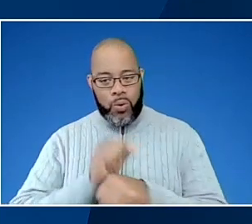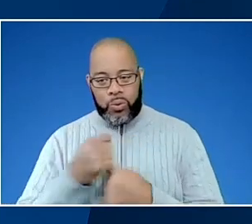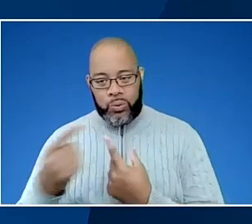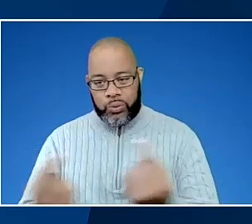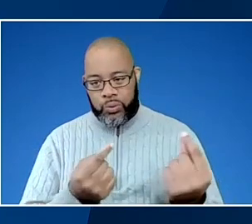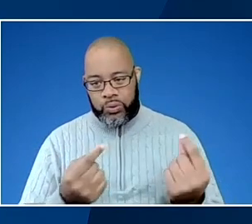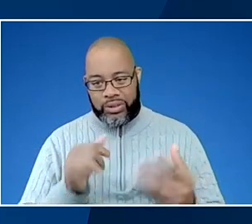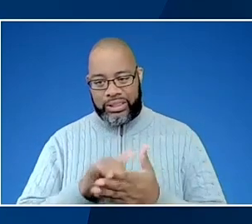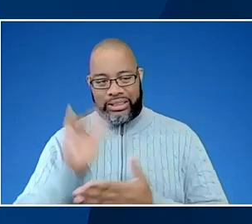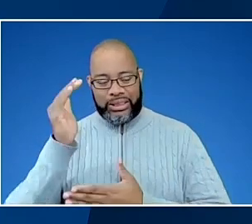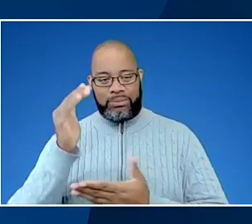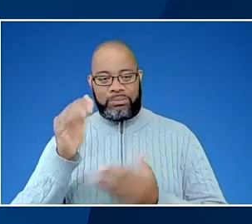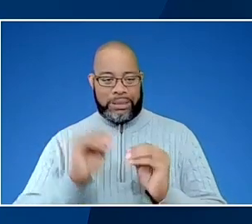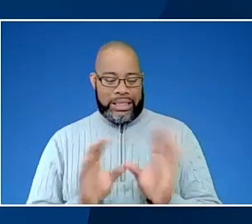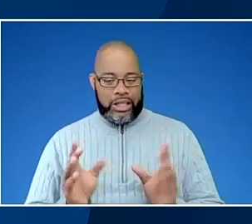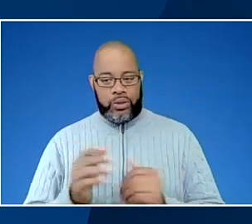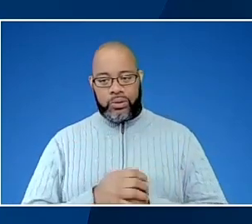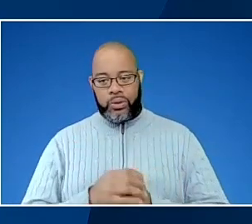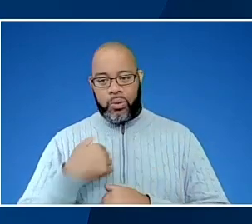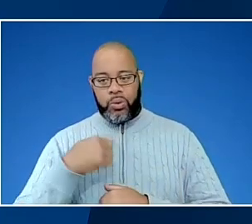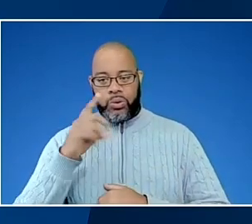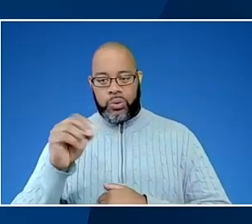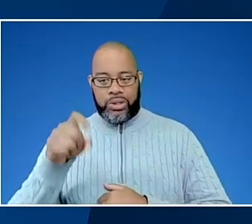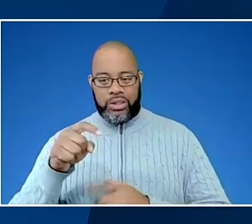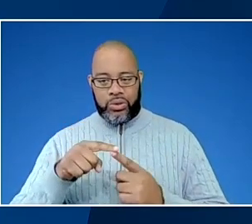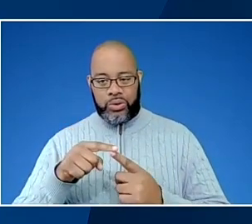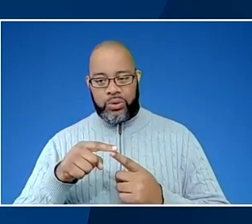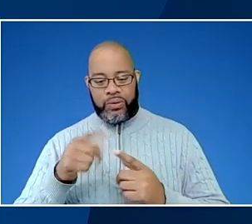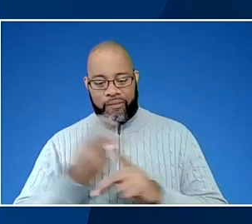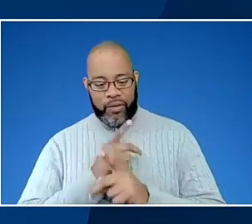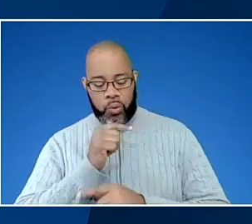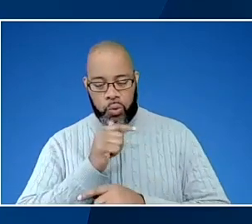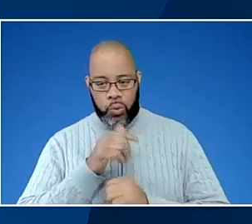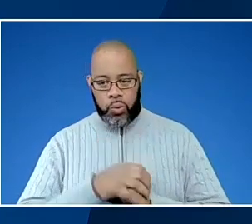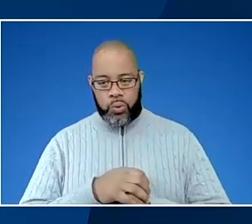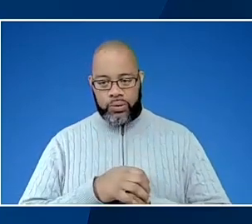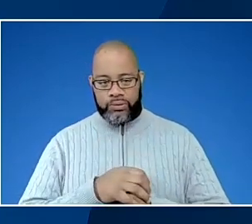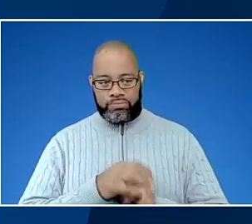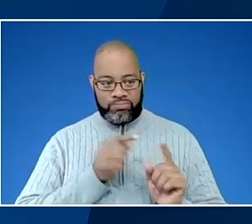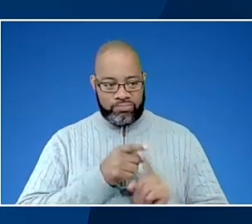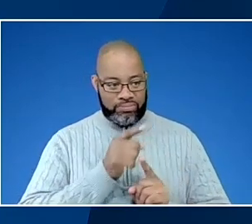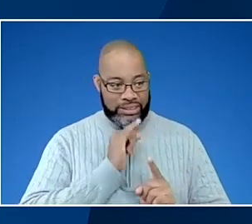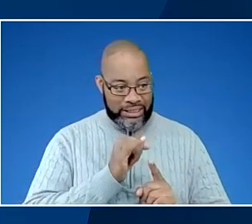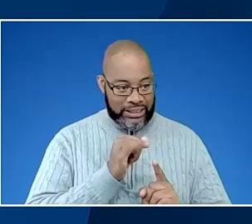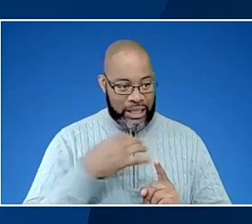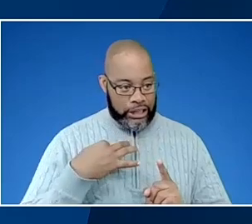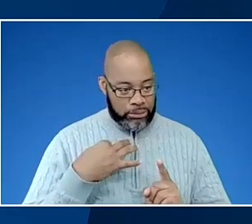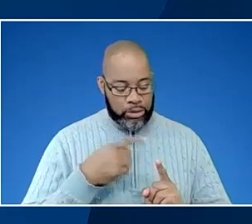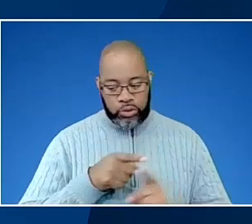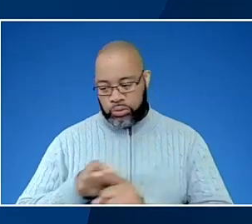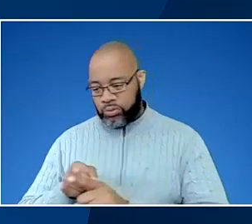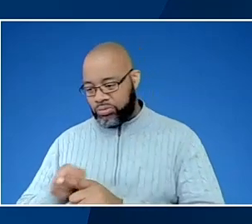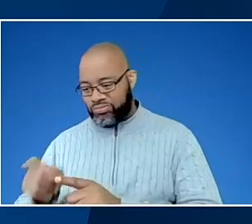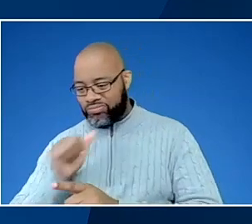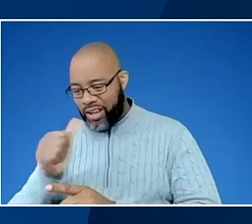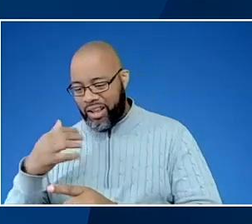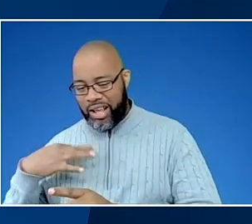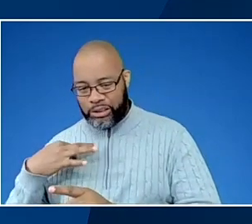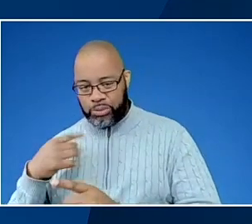to be clear. We do need to discern who is eligible to receive those funds when we